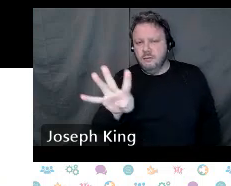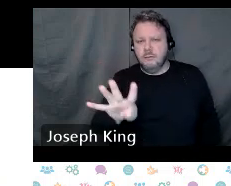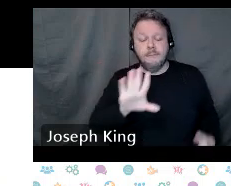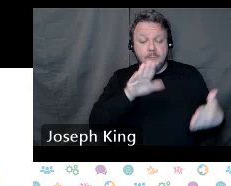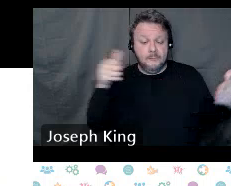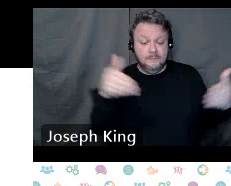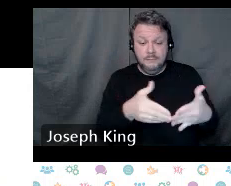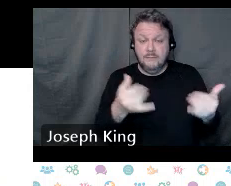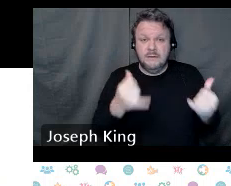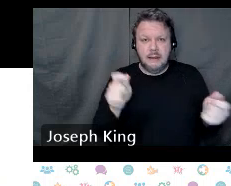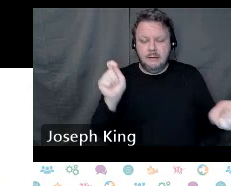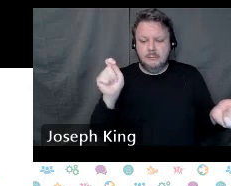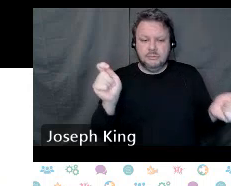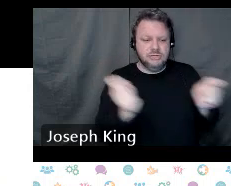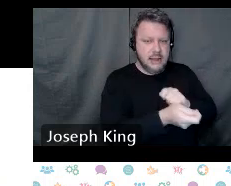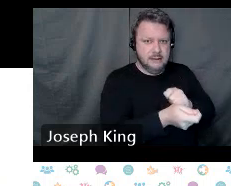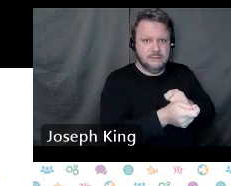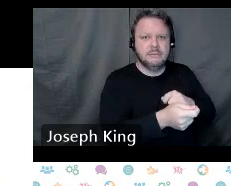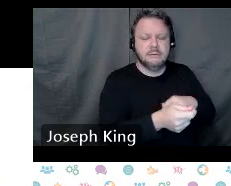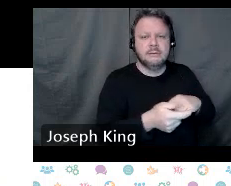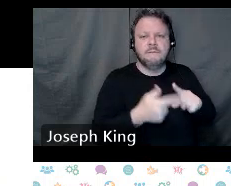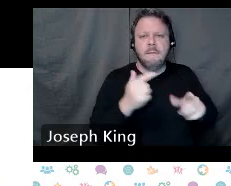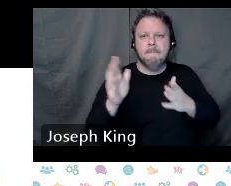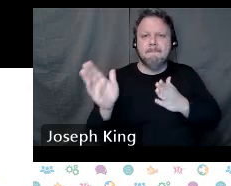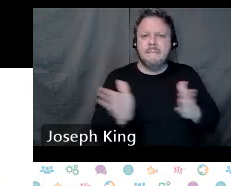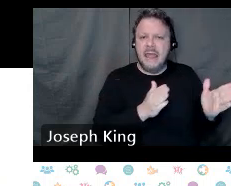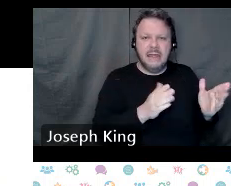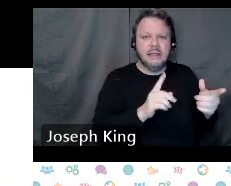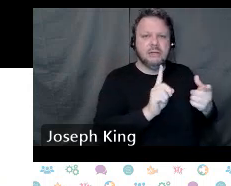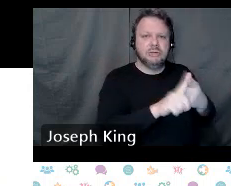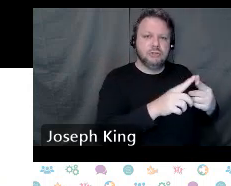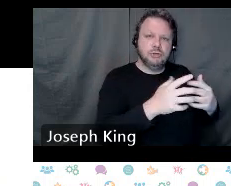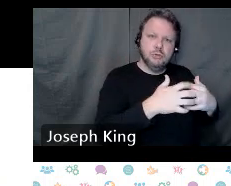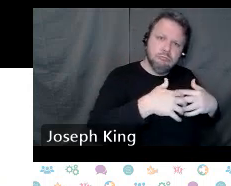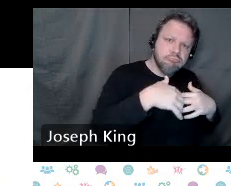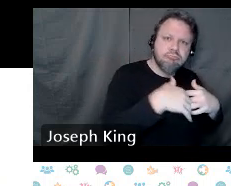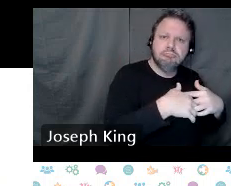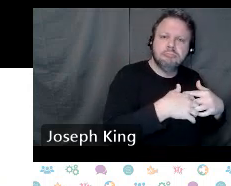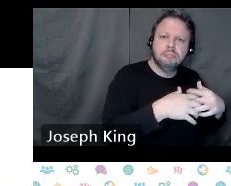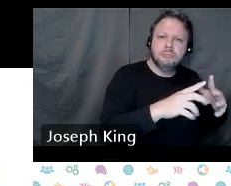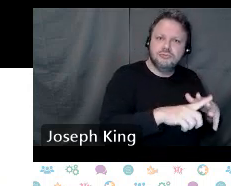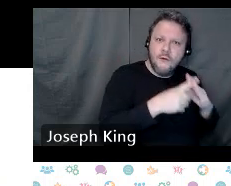The focus has now shifted from planning to implementation as the state and its